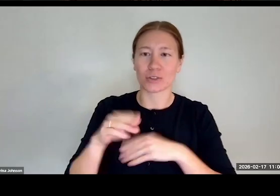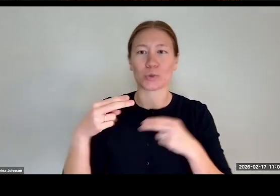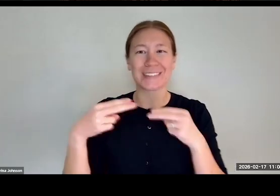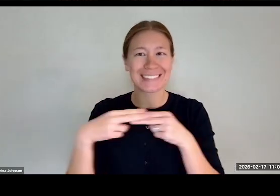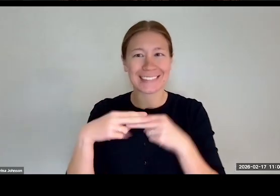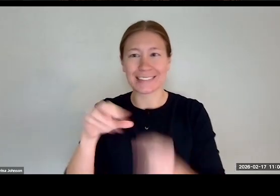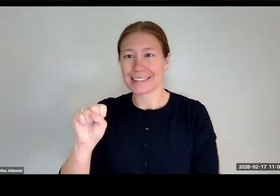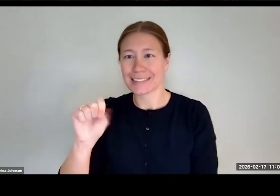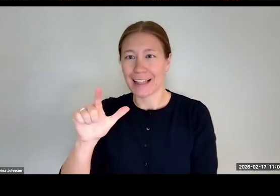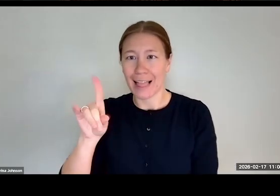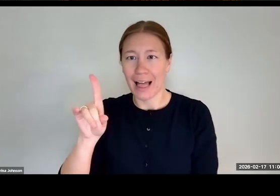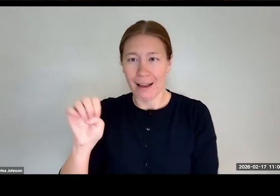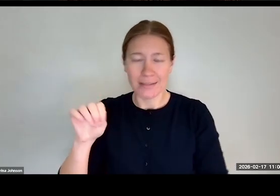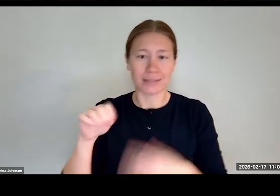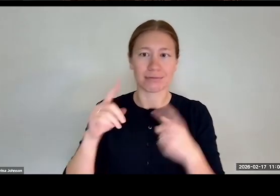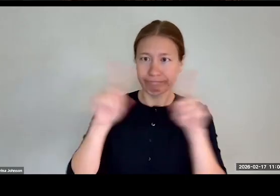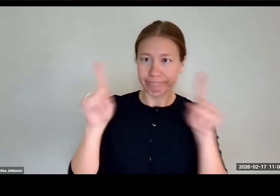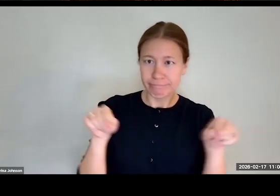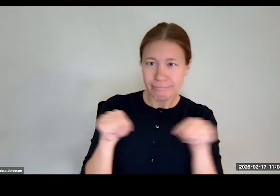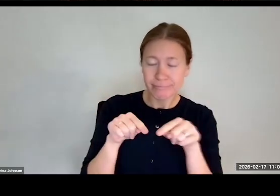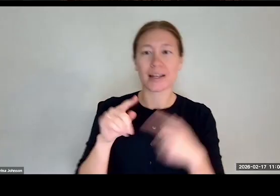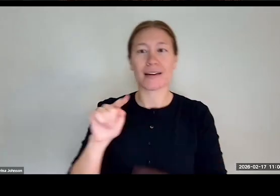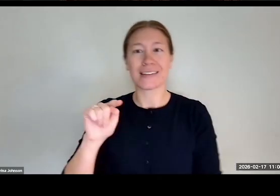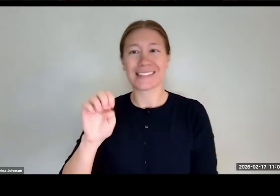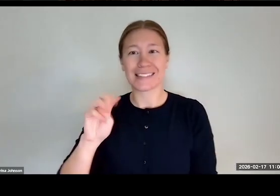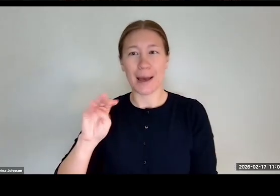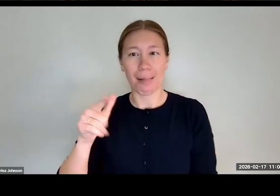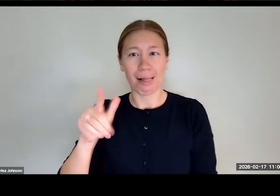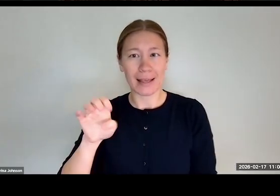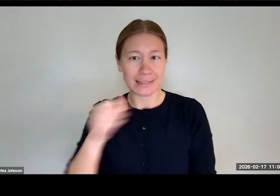and these can be really, really helpful in getting you set up for an accessible start.